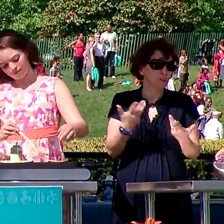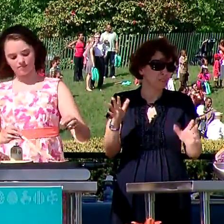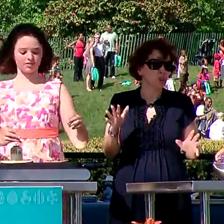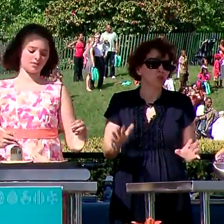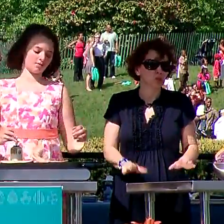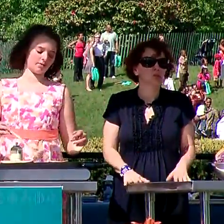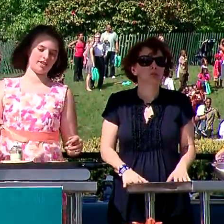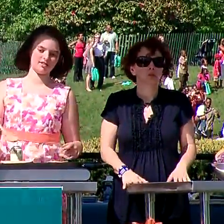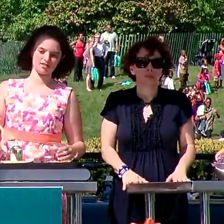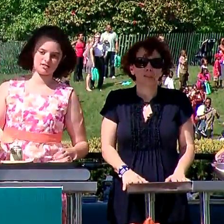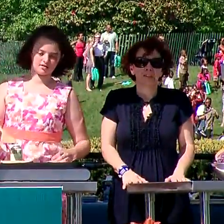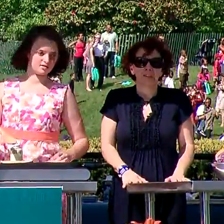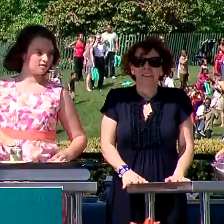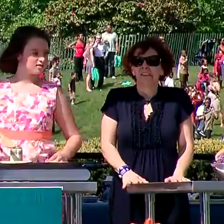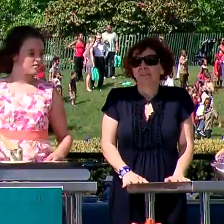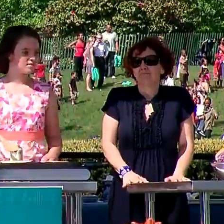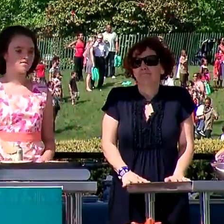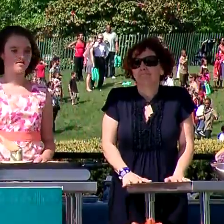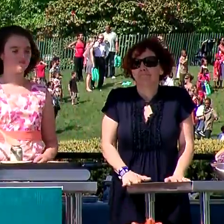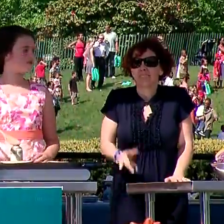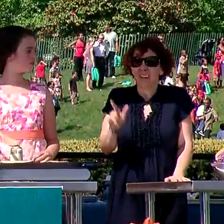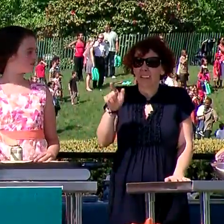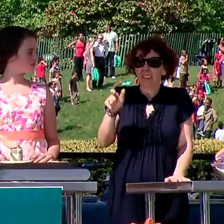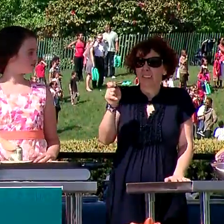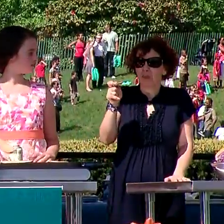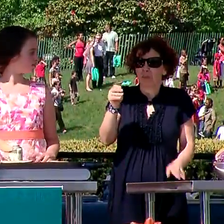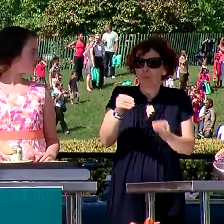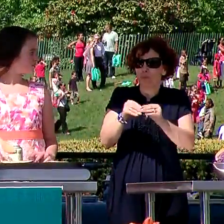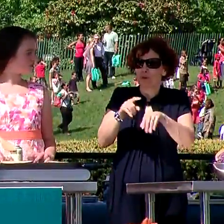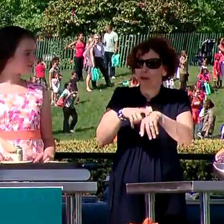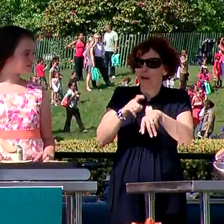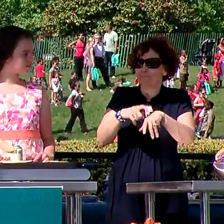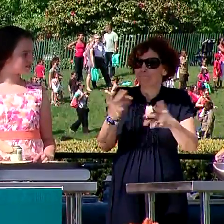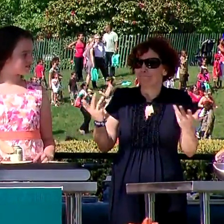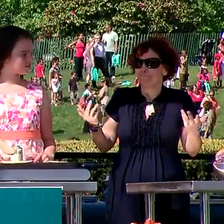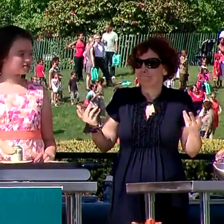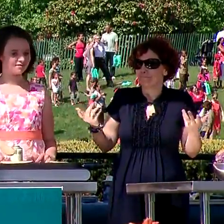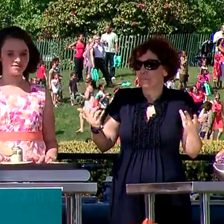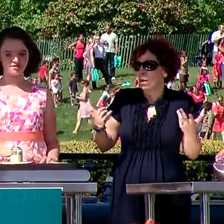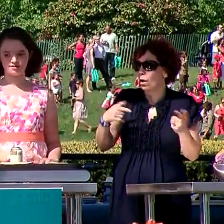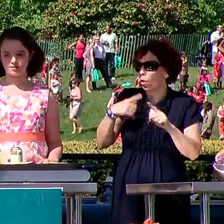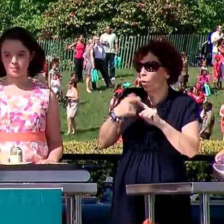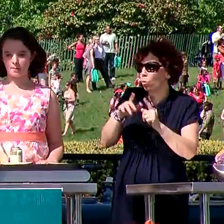A little more time. So when you're making the quesadillas,